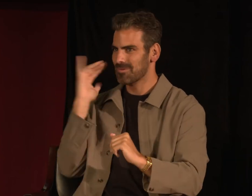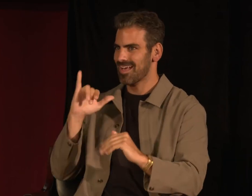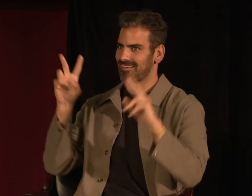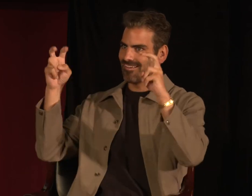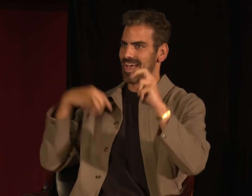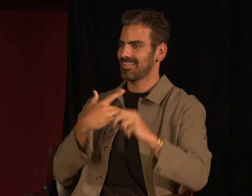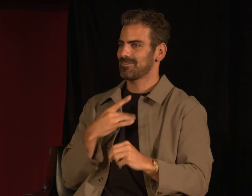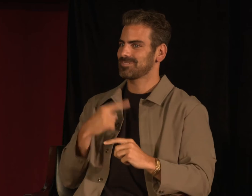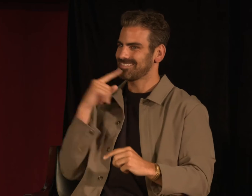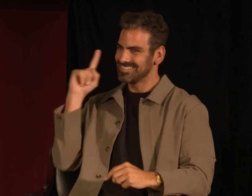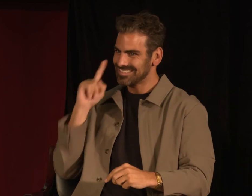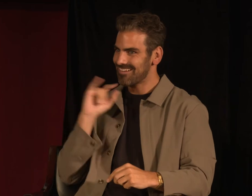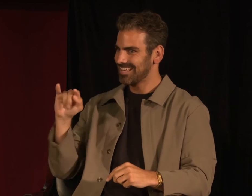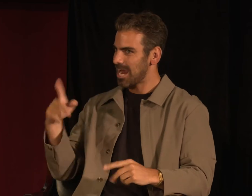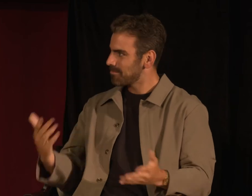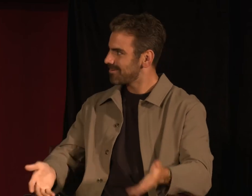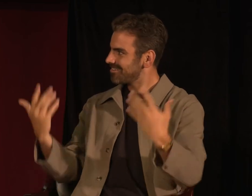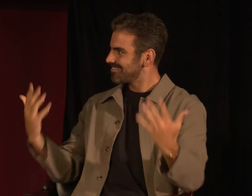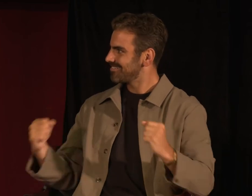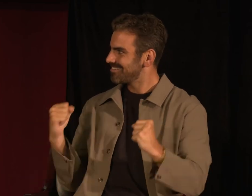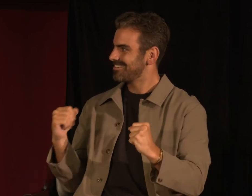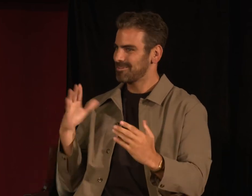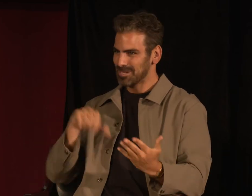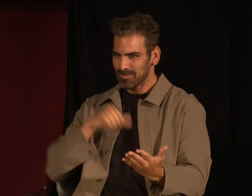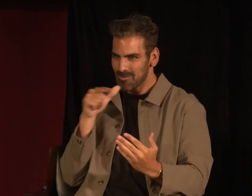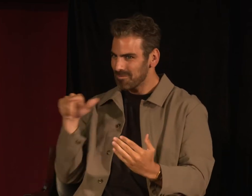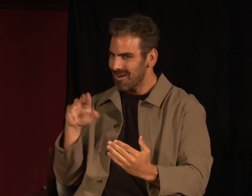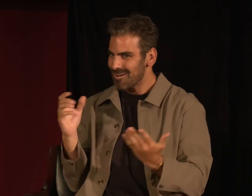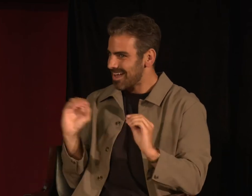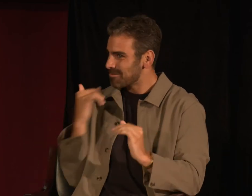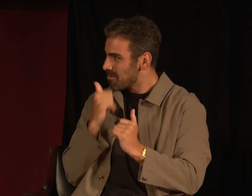to be able to sort of add that additional layer of pride and really Deaf it up, as I like to say.